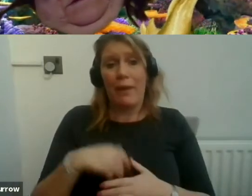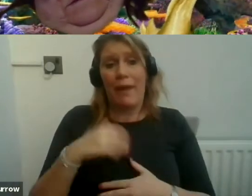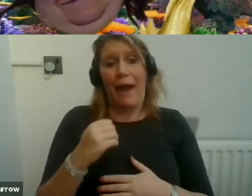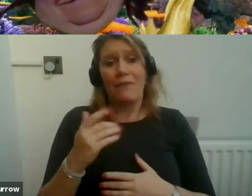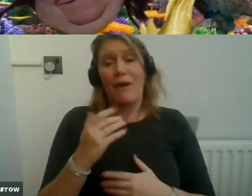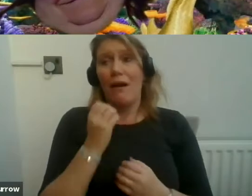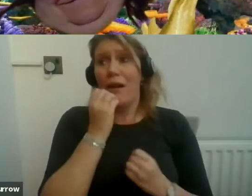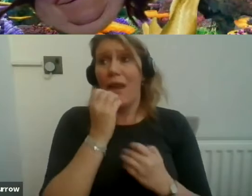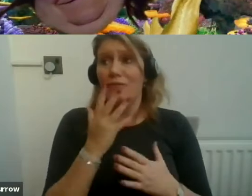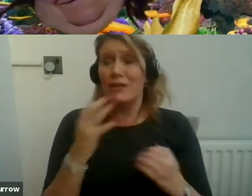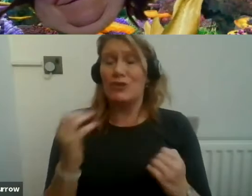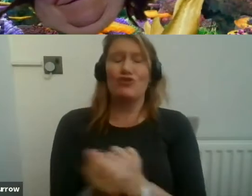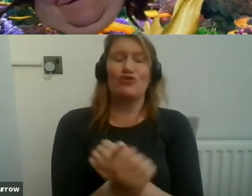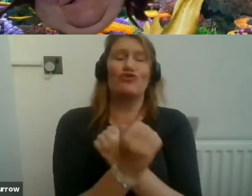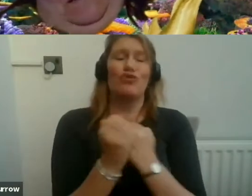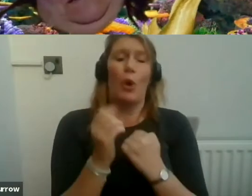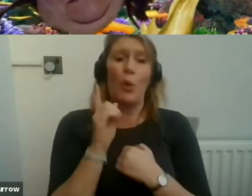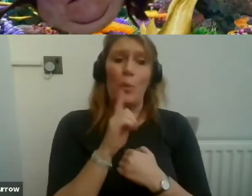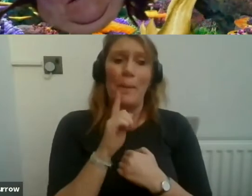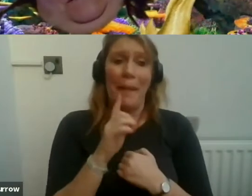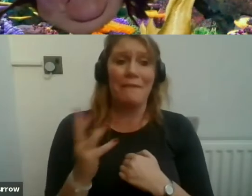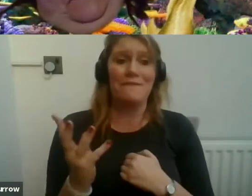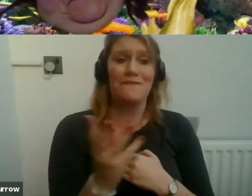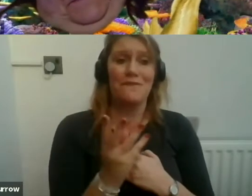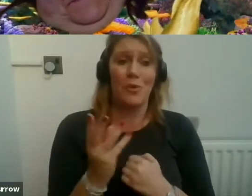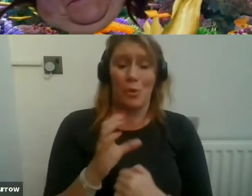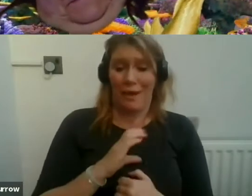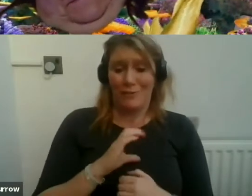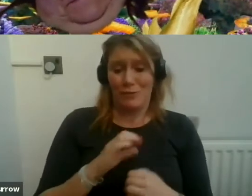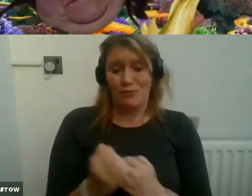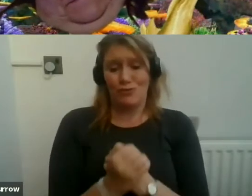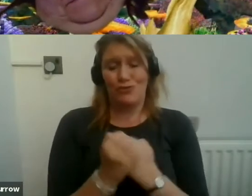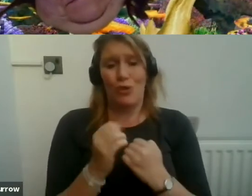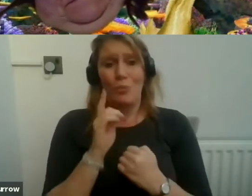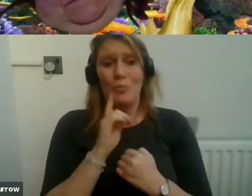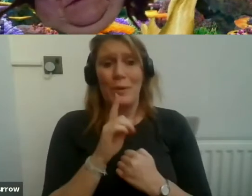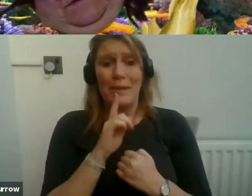screen and whatever happens in the future,